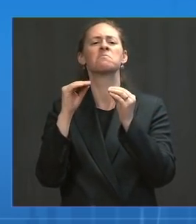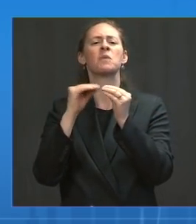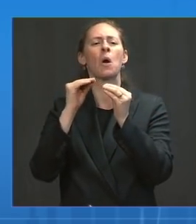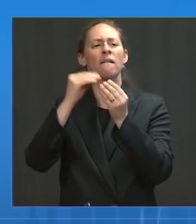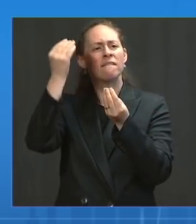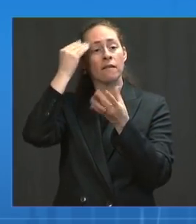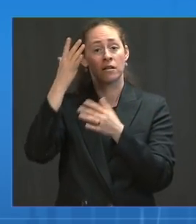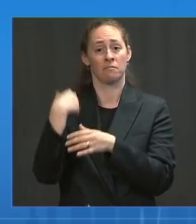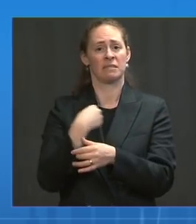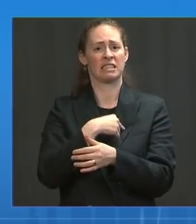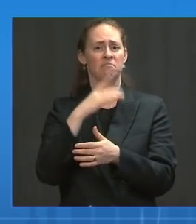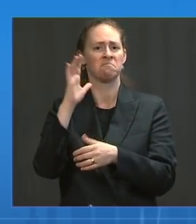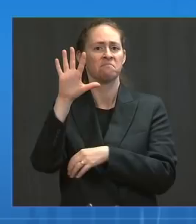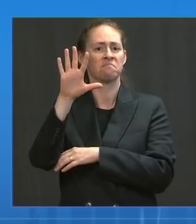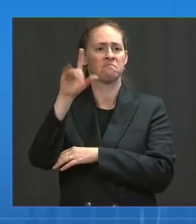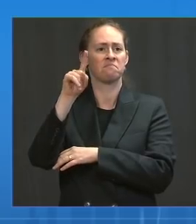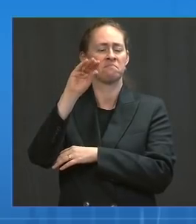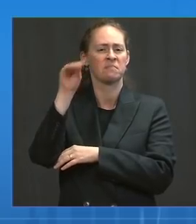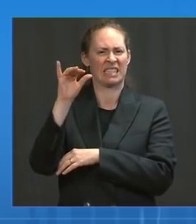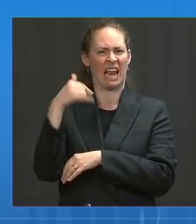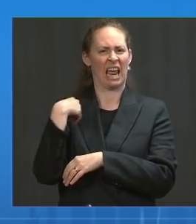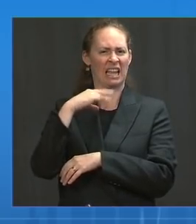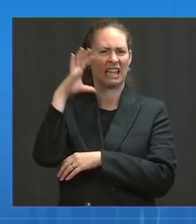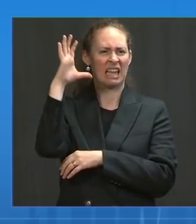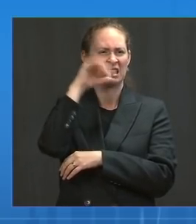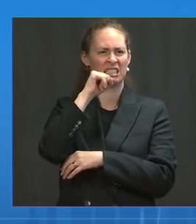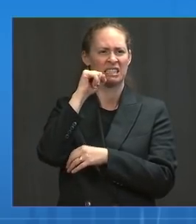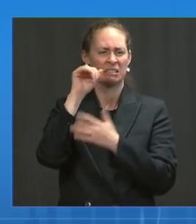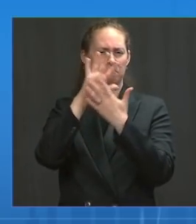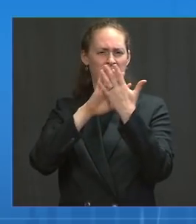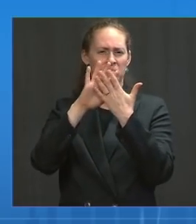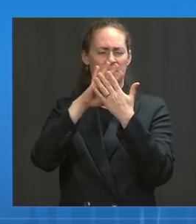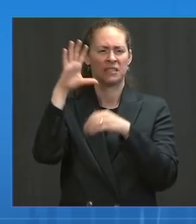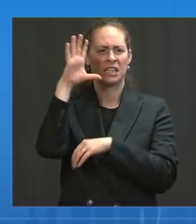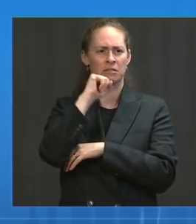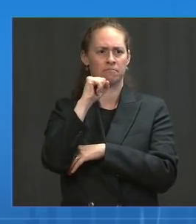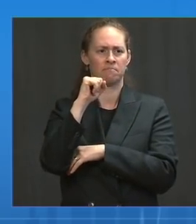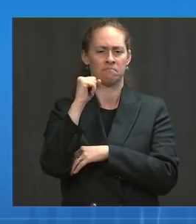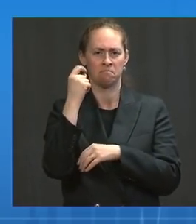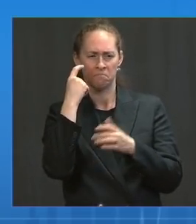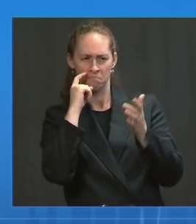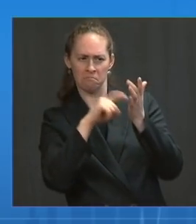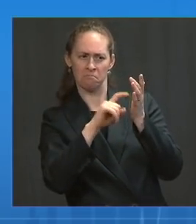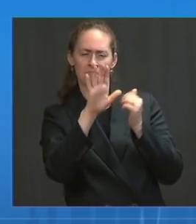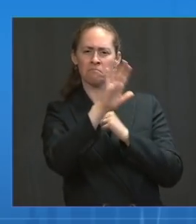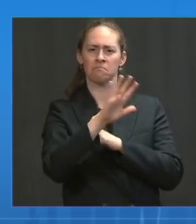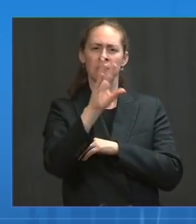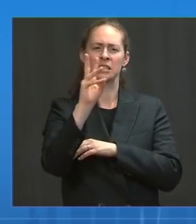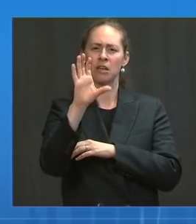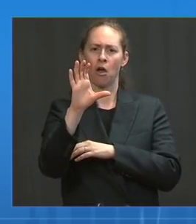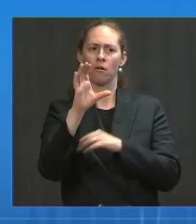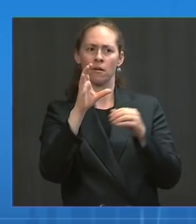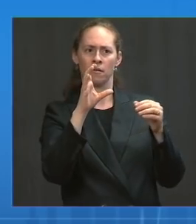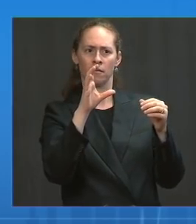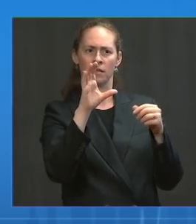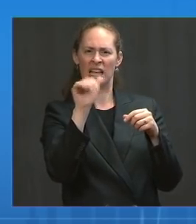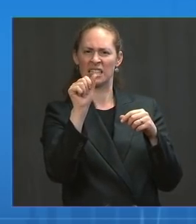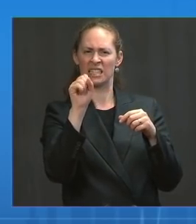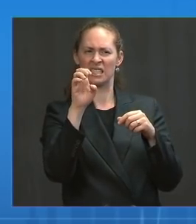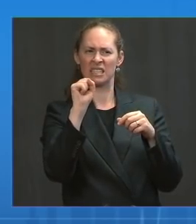of about the first 600 sequences. It has some uncertainty around it,